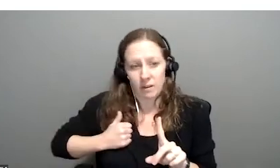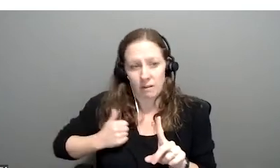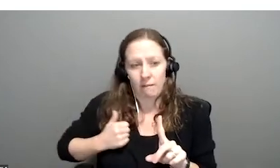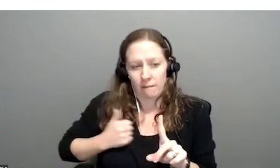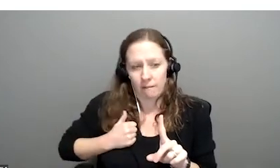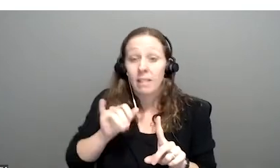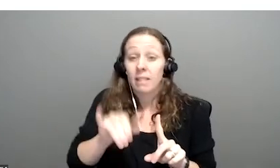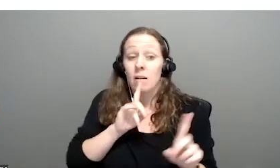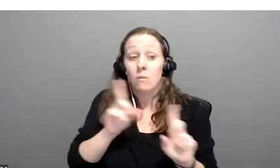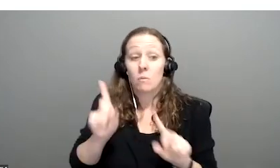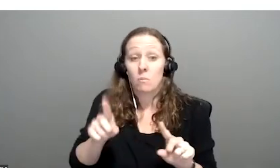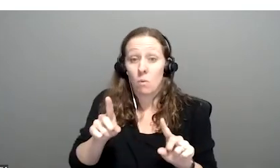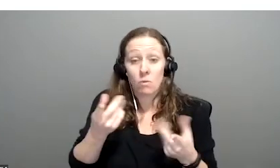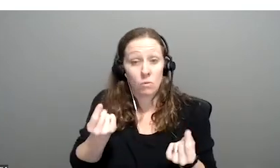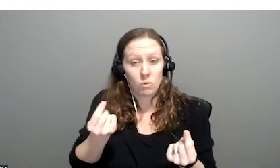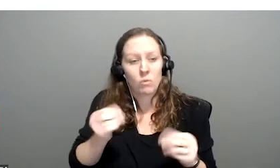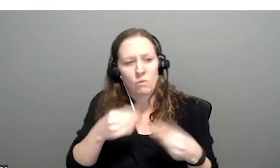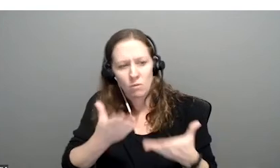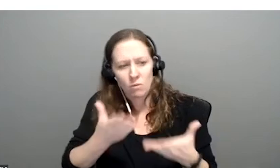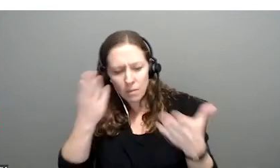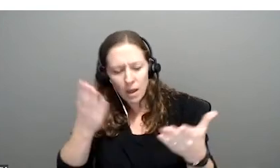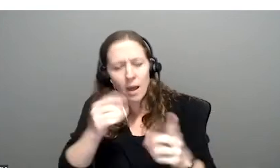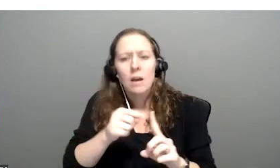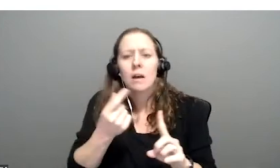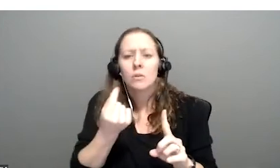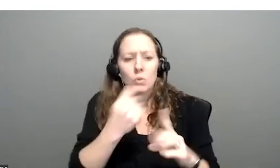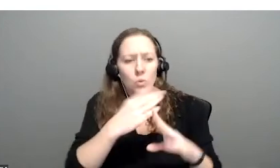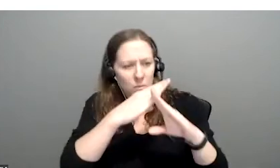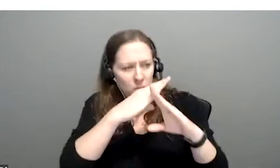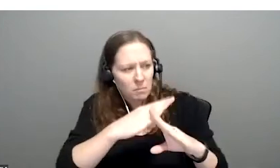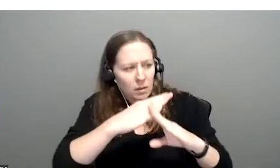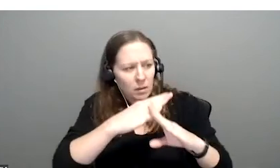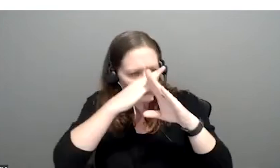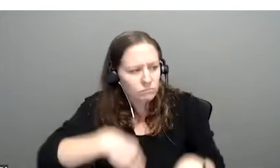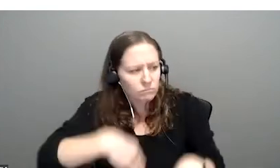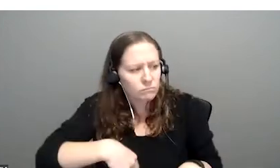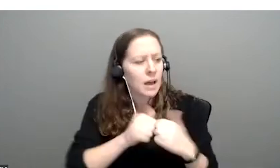barriers to better implement GBA+, how to assess and report on the progress of implementing GBA+,